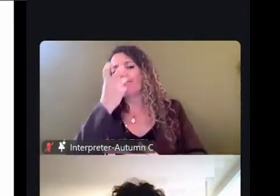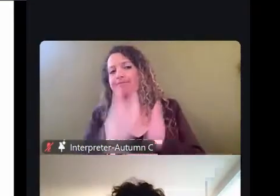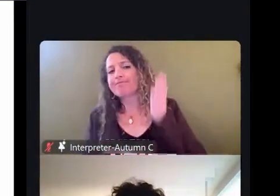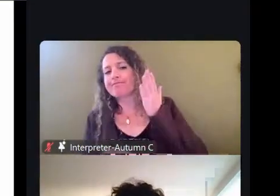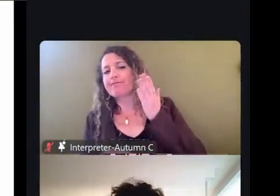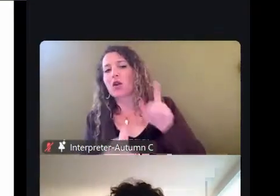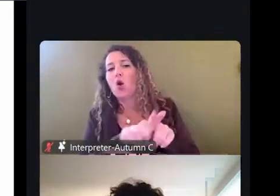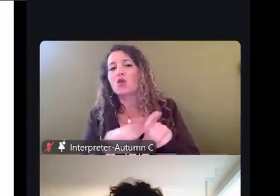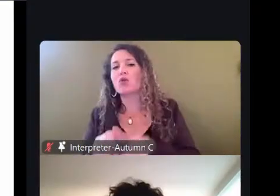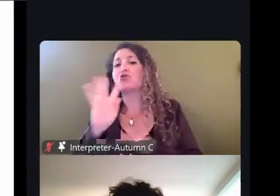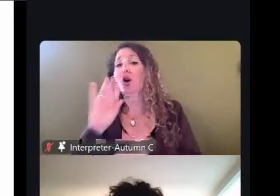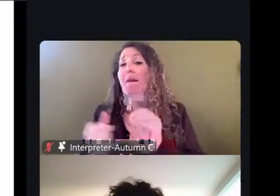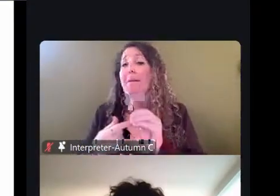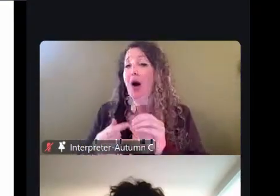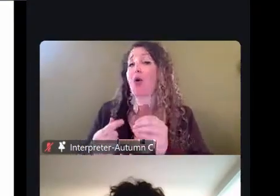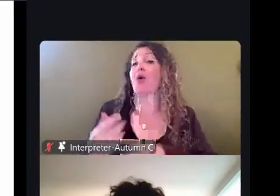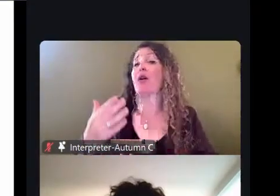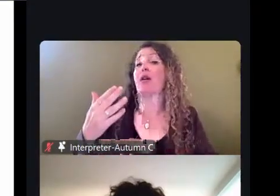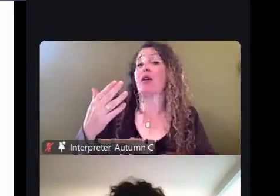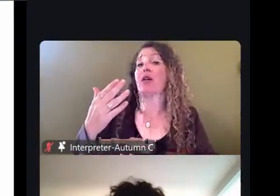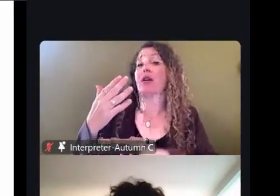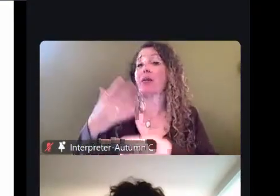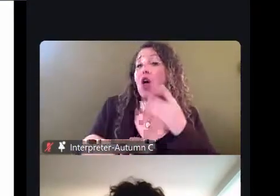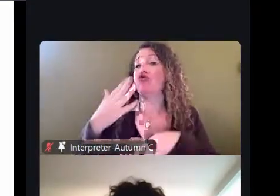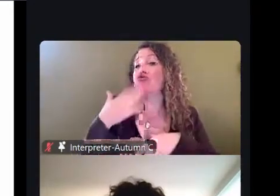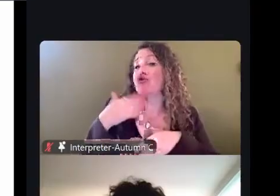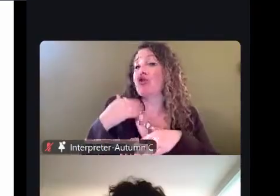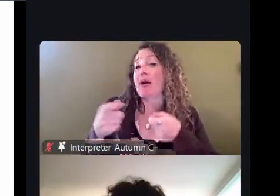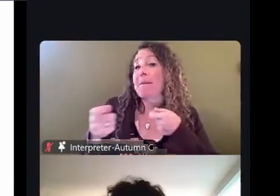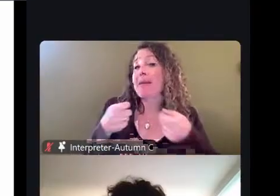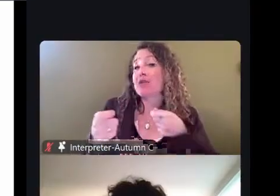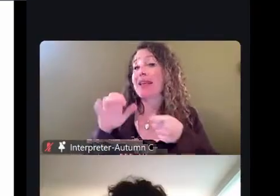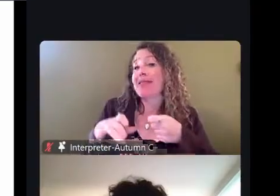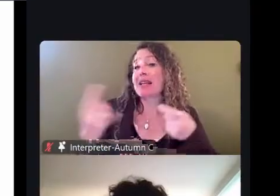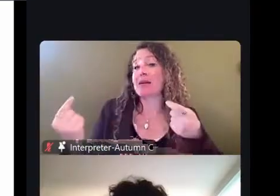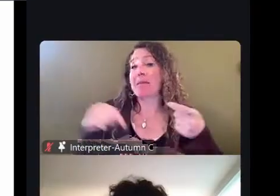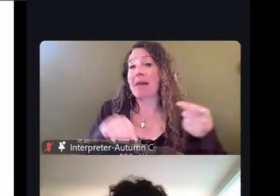talk about blood sugar management because it's bi-directional and everything